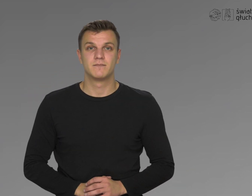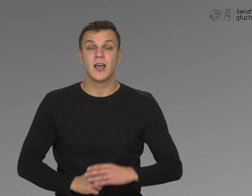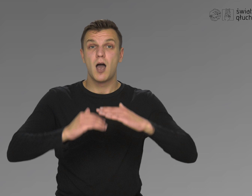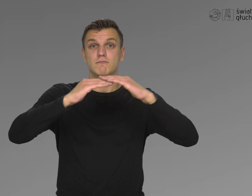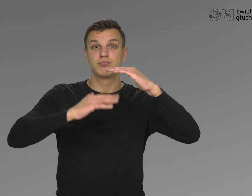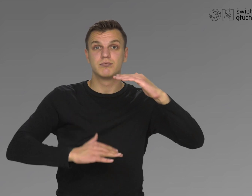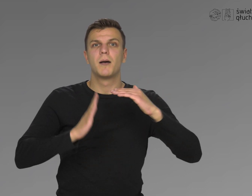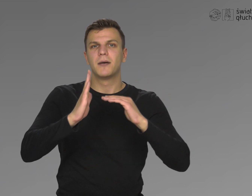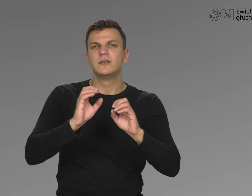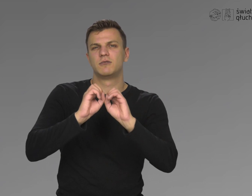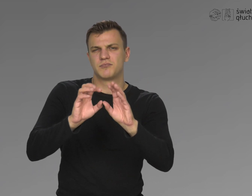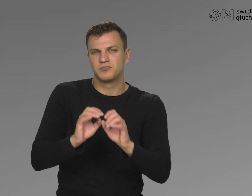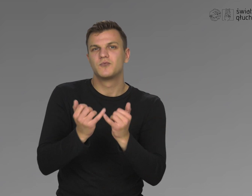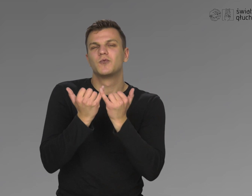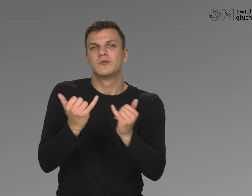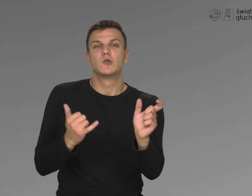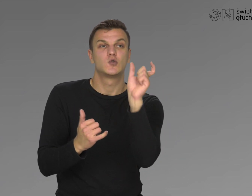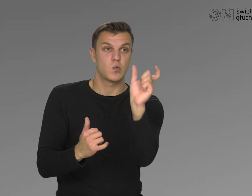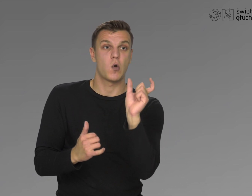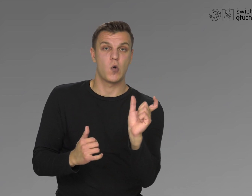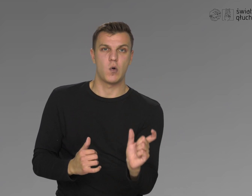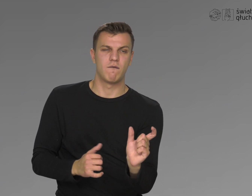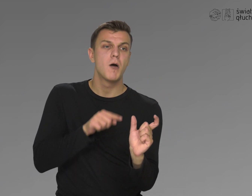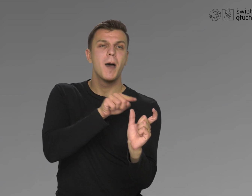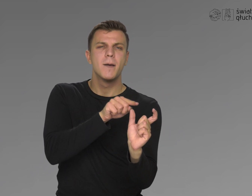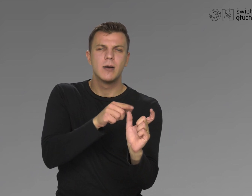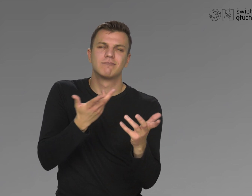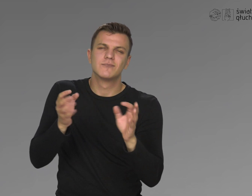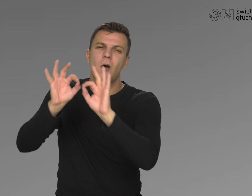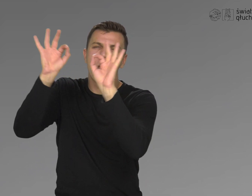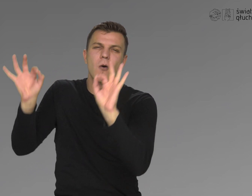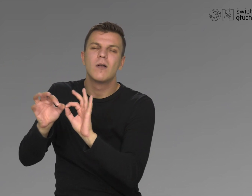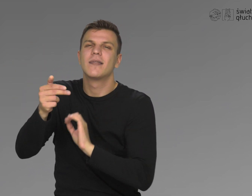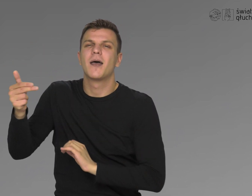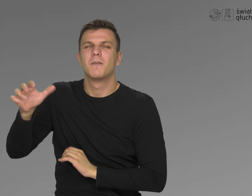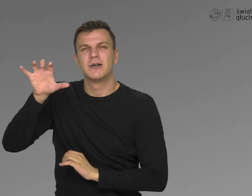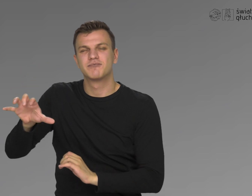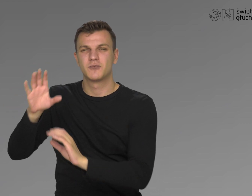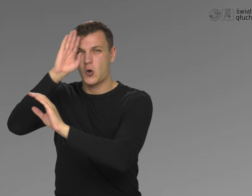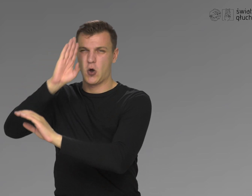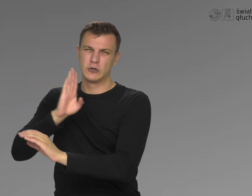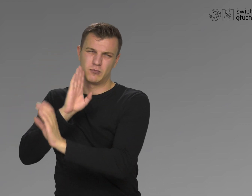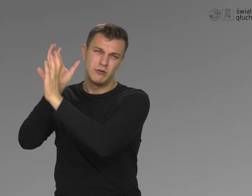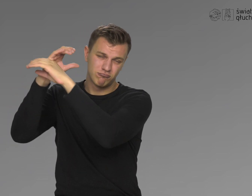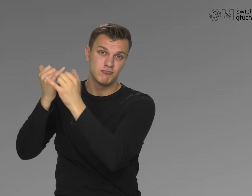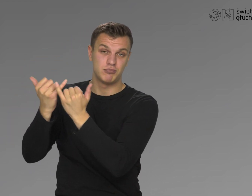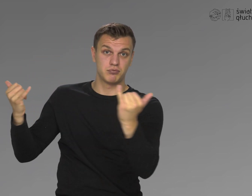Now, I’ll show you some words related to space